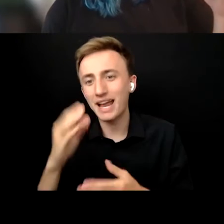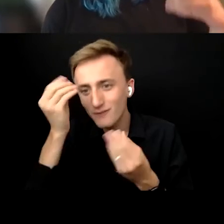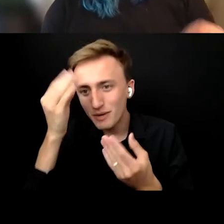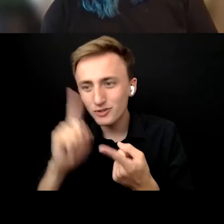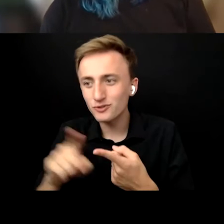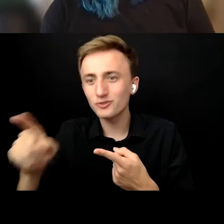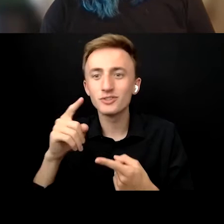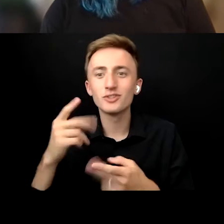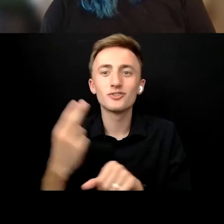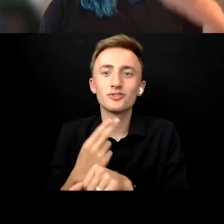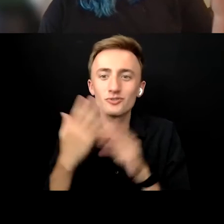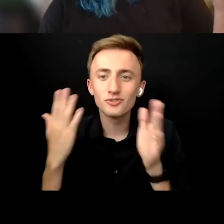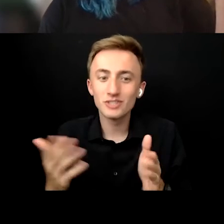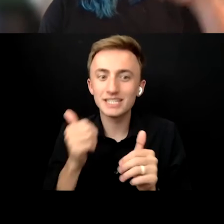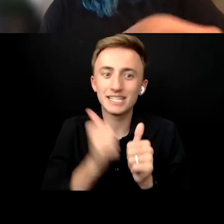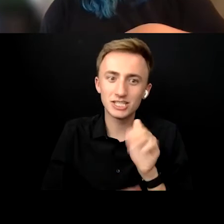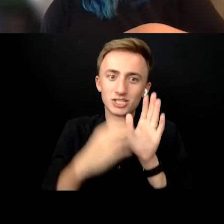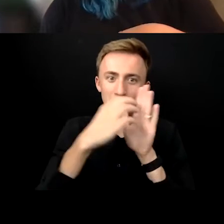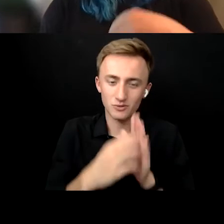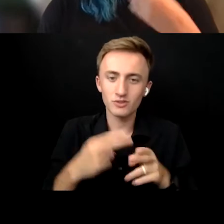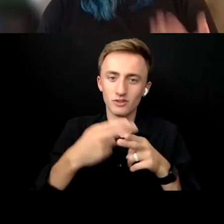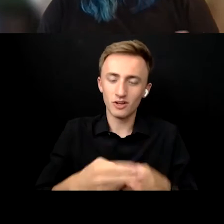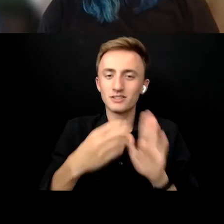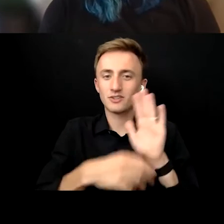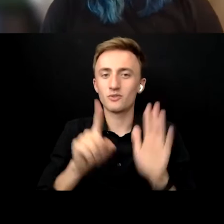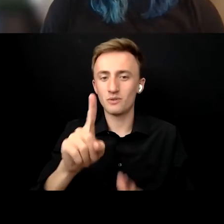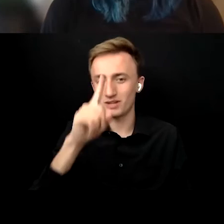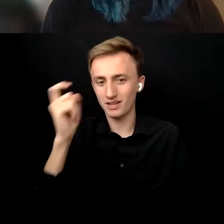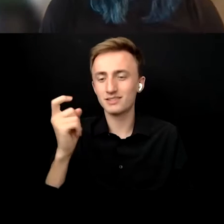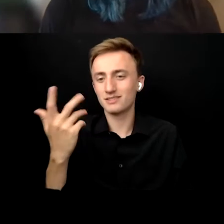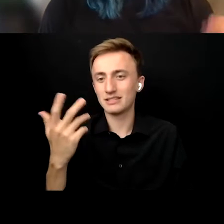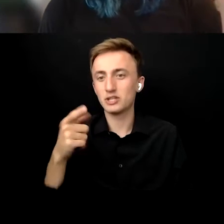section would be called section 1 because of having to be unique in the document. It would